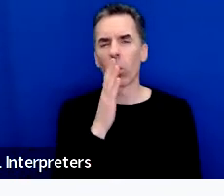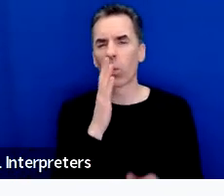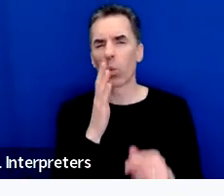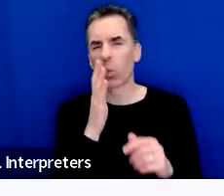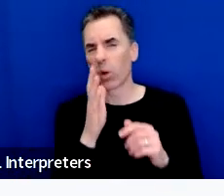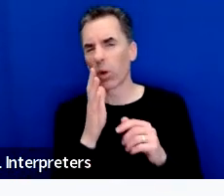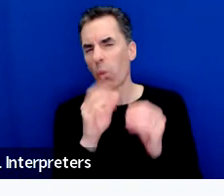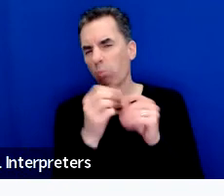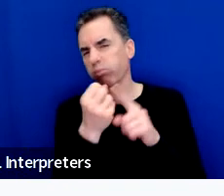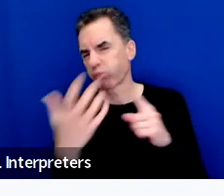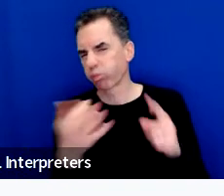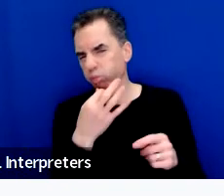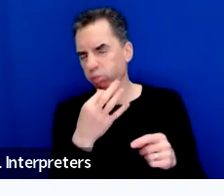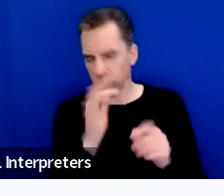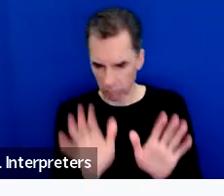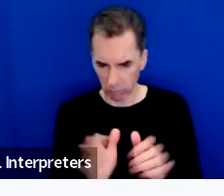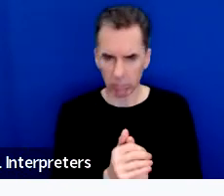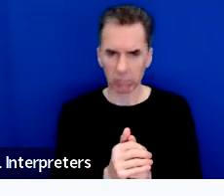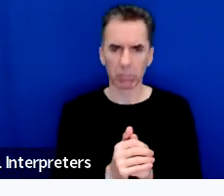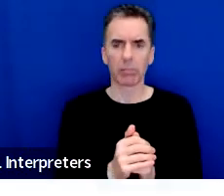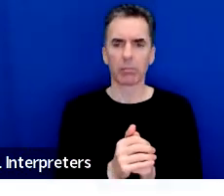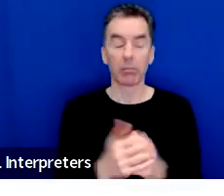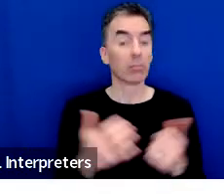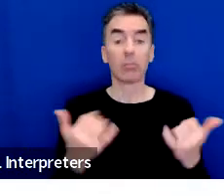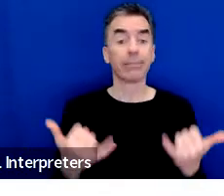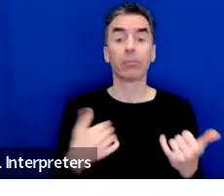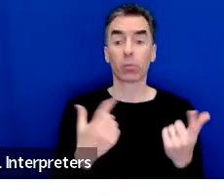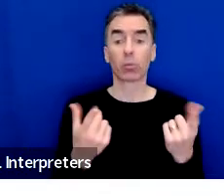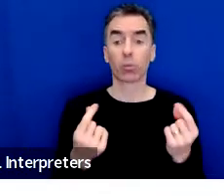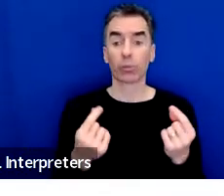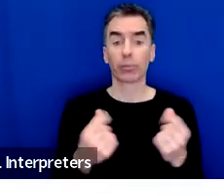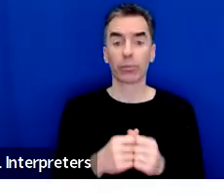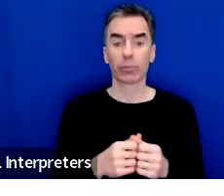So what I want to go in to now is how I